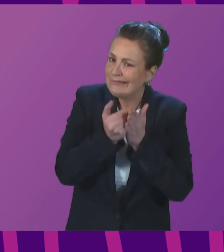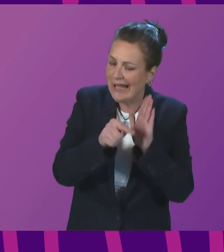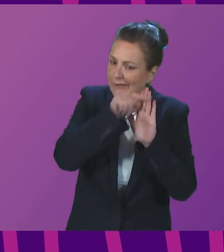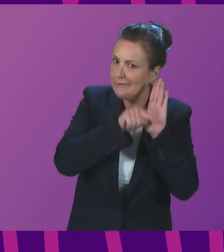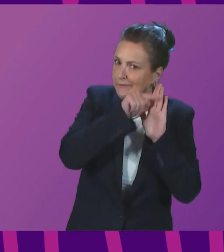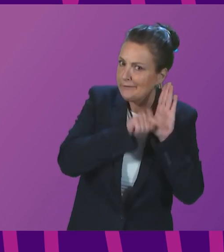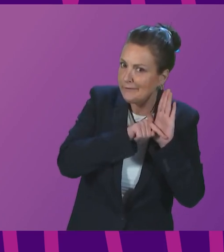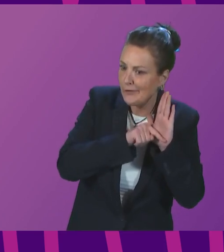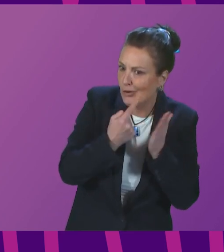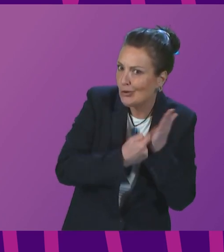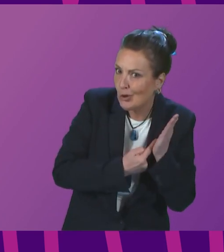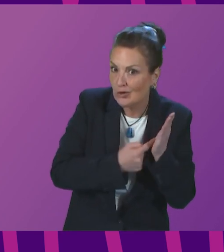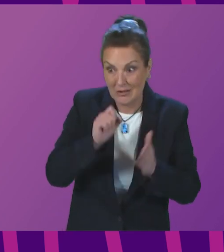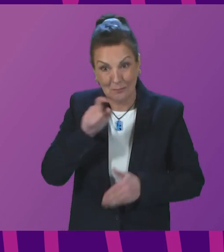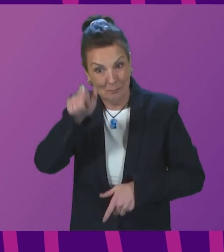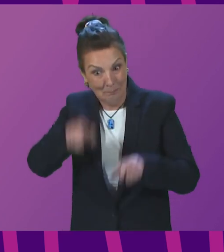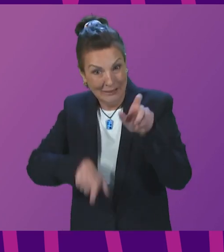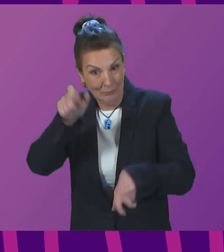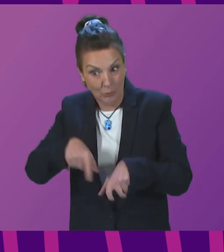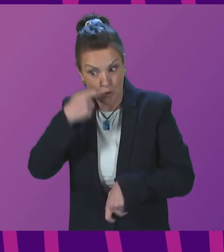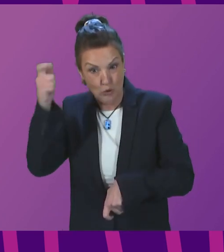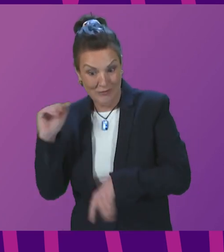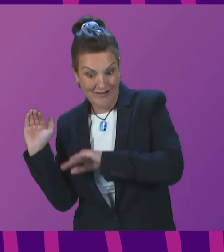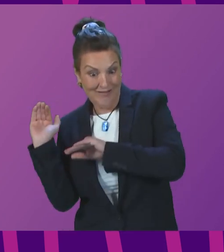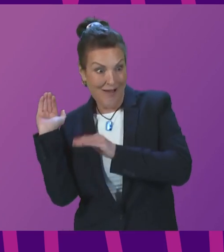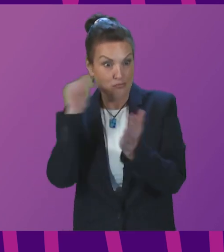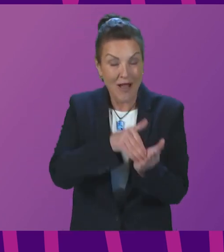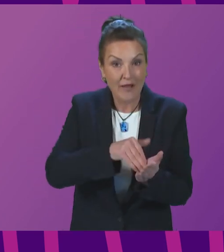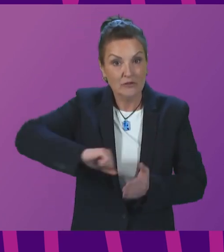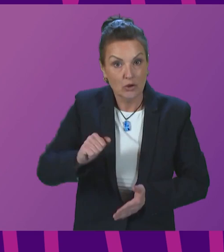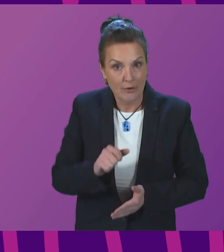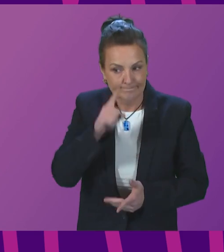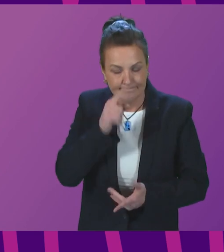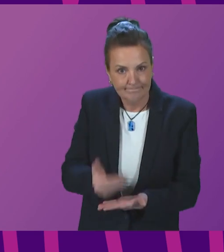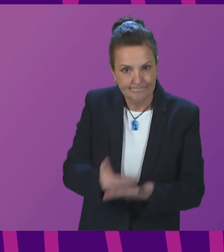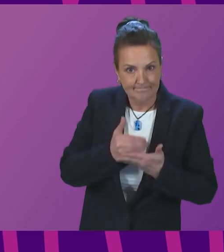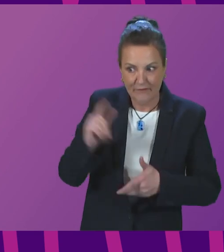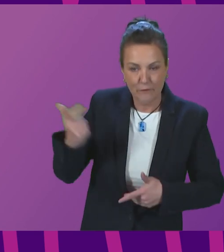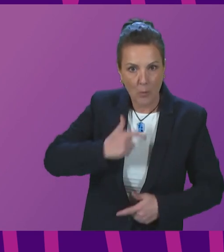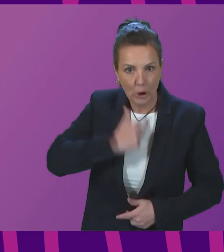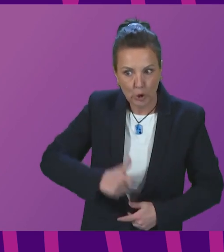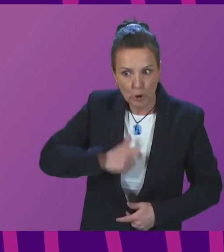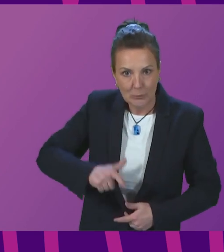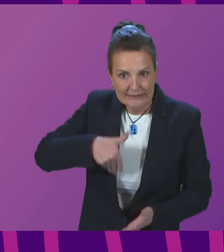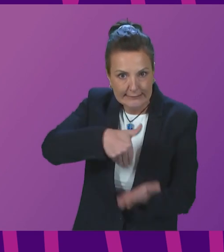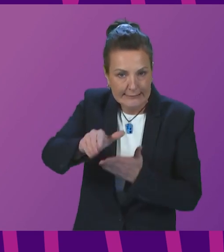from Ukraine are protected from organised criminal activity, human trafficking and exploitation.